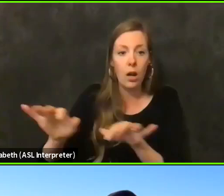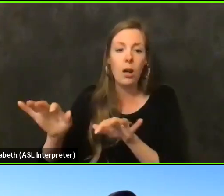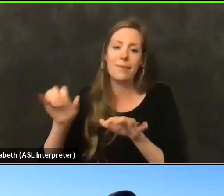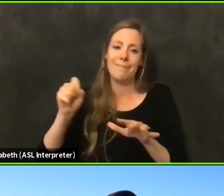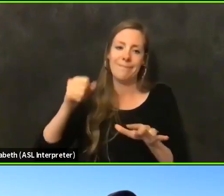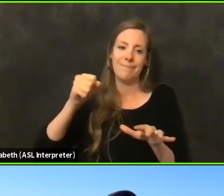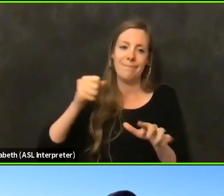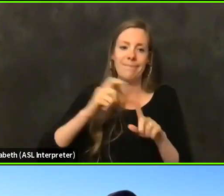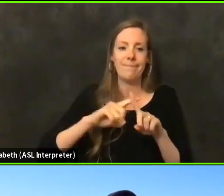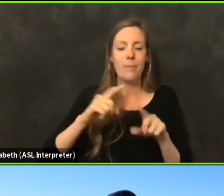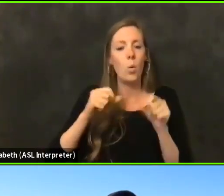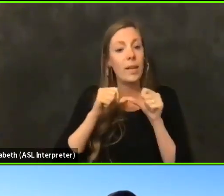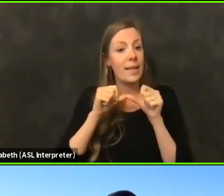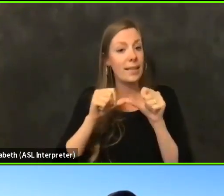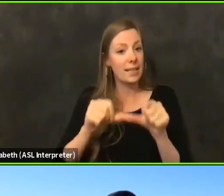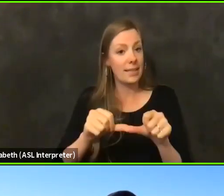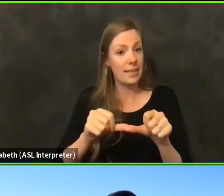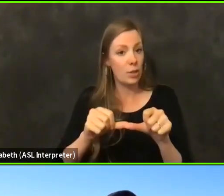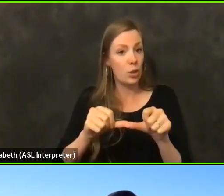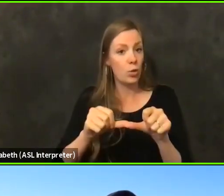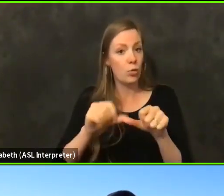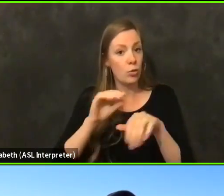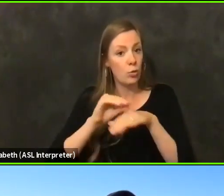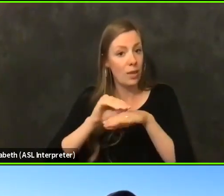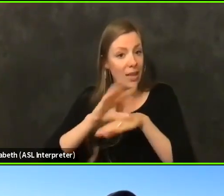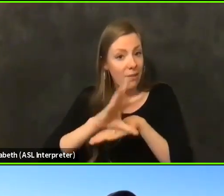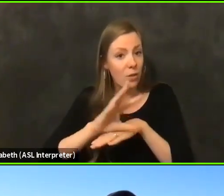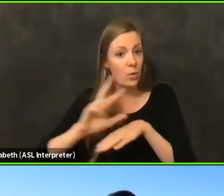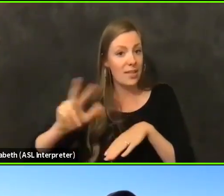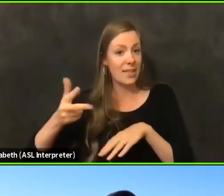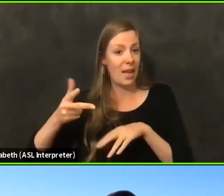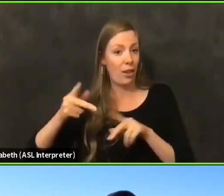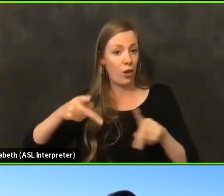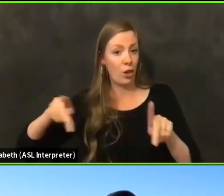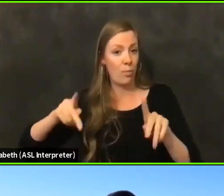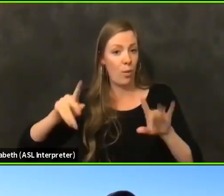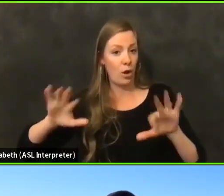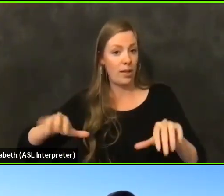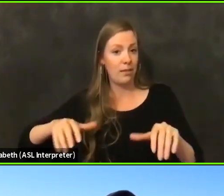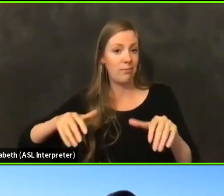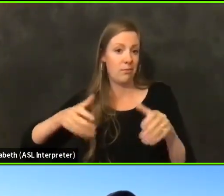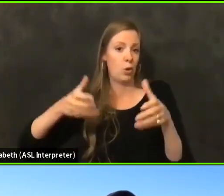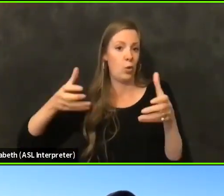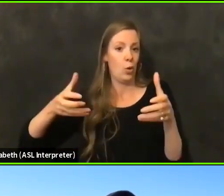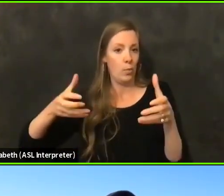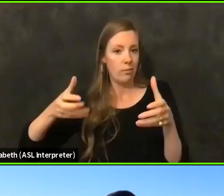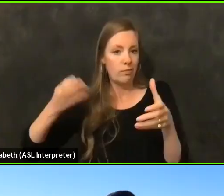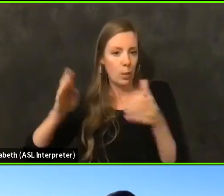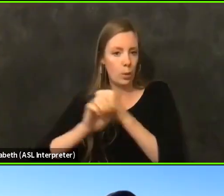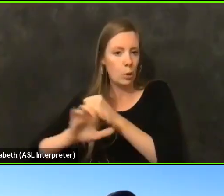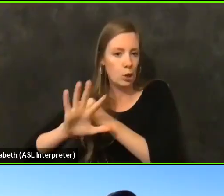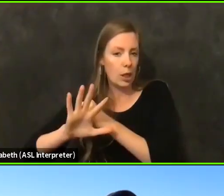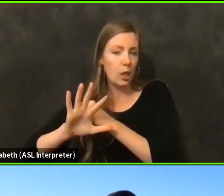will be able to continue to influence the third party, the third party administrator, and provide